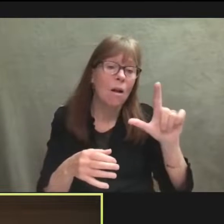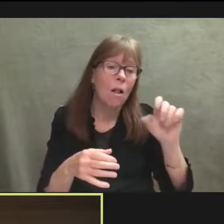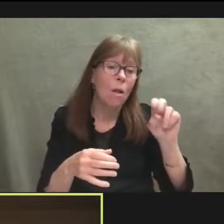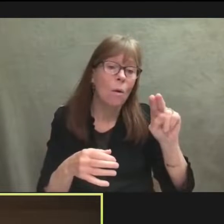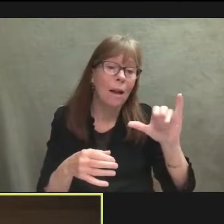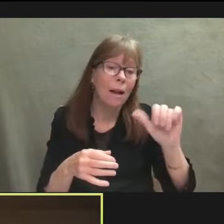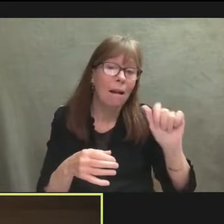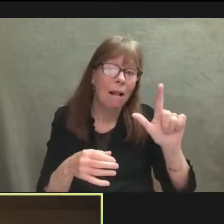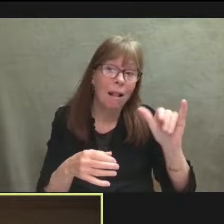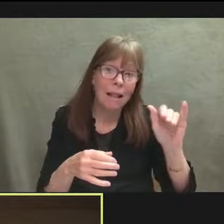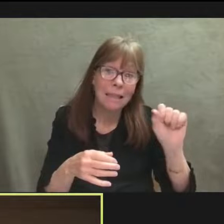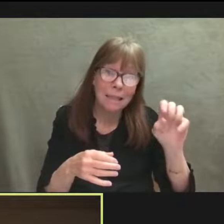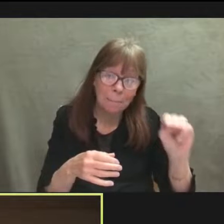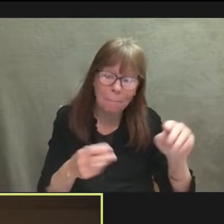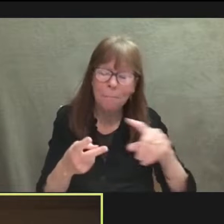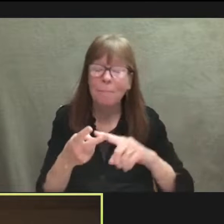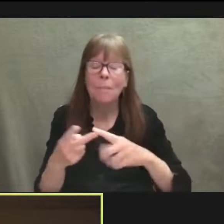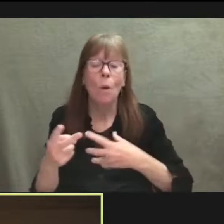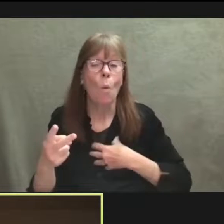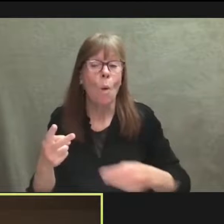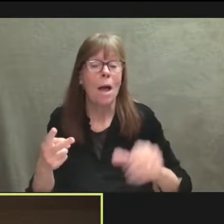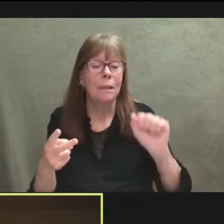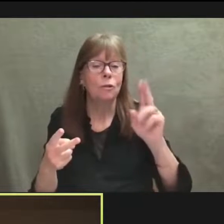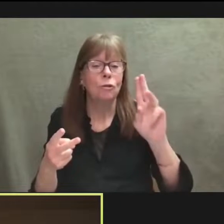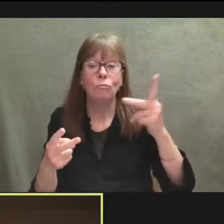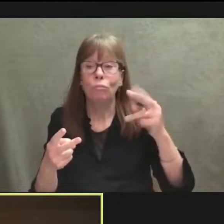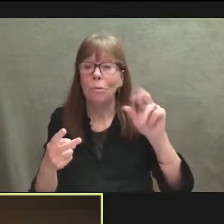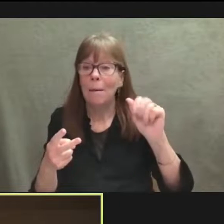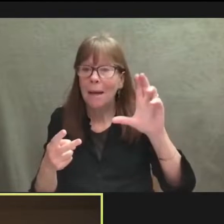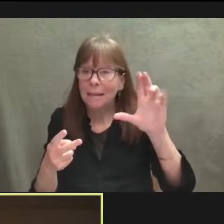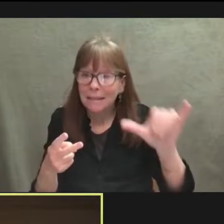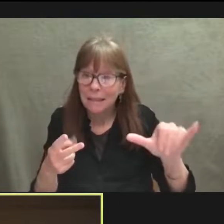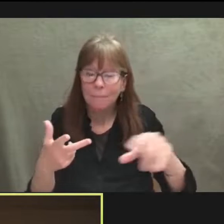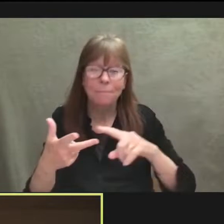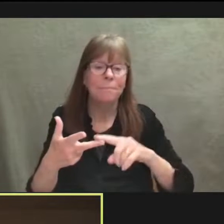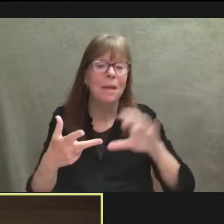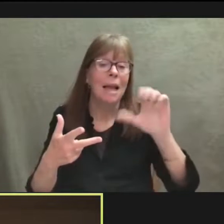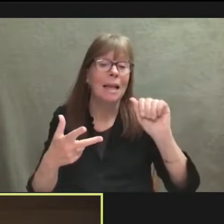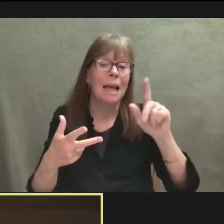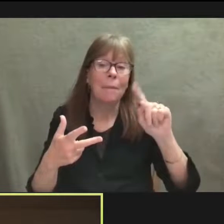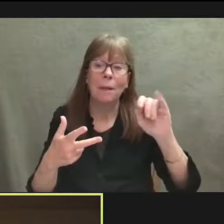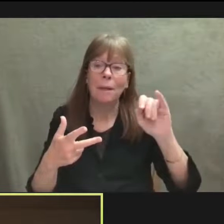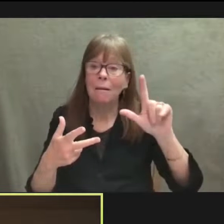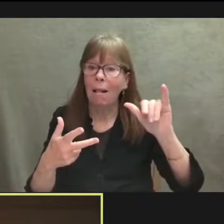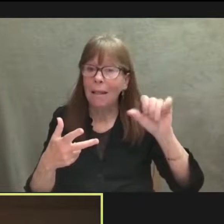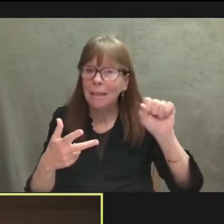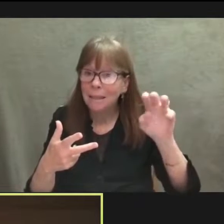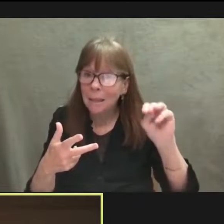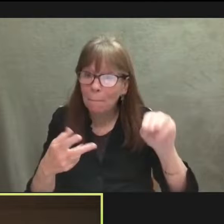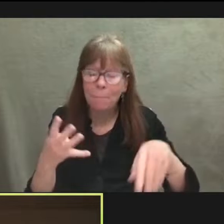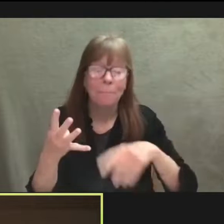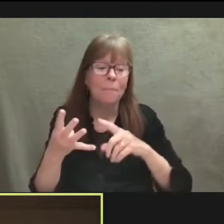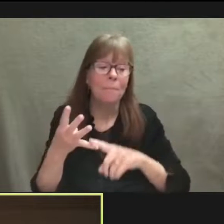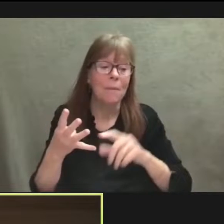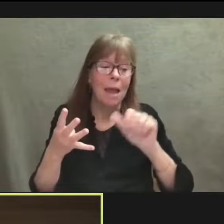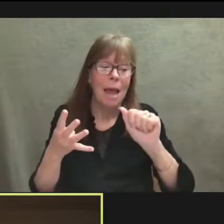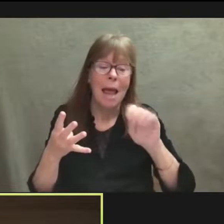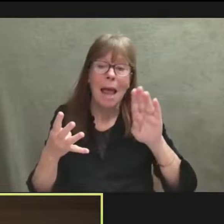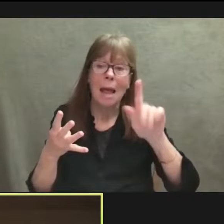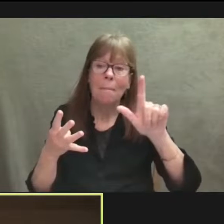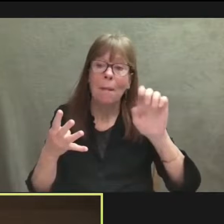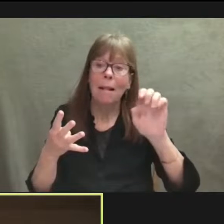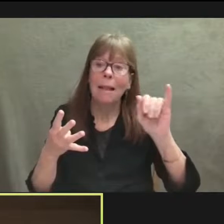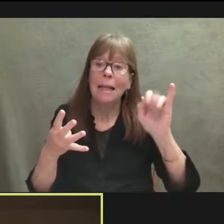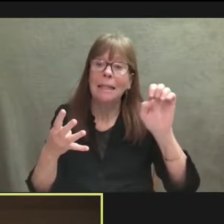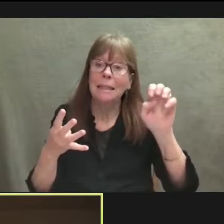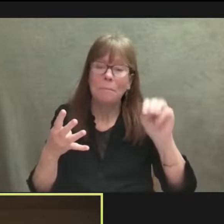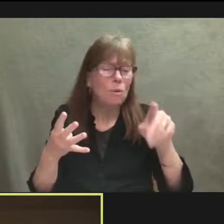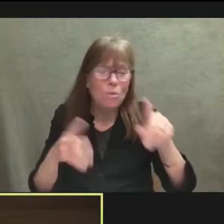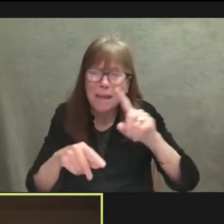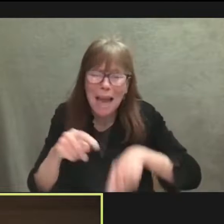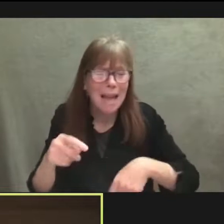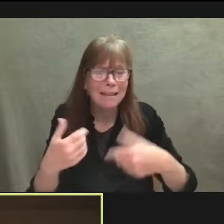white supremacy, capitalism and ableism. You can’t separate disability issues from these forms of